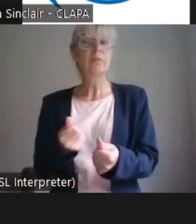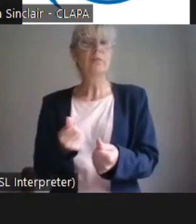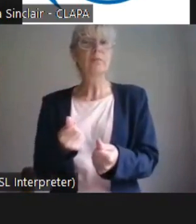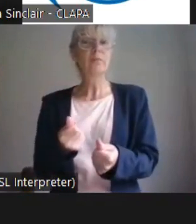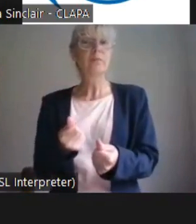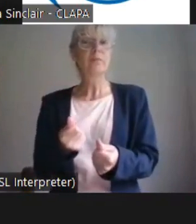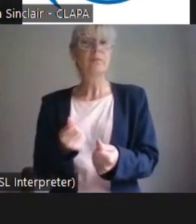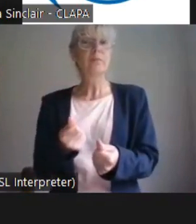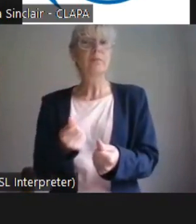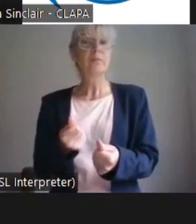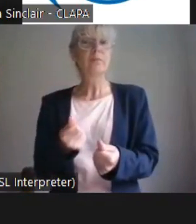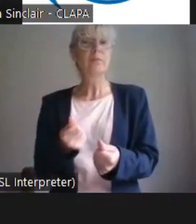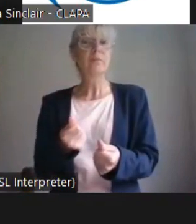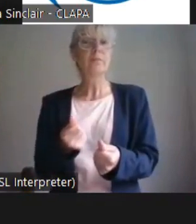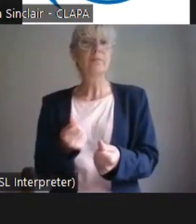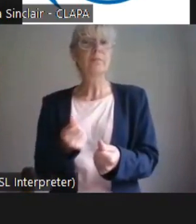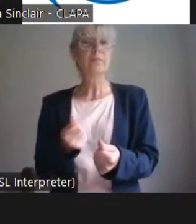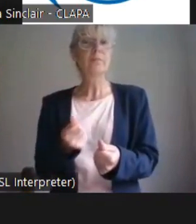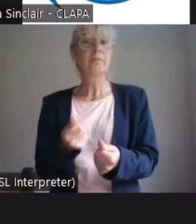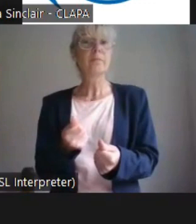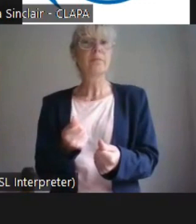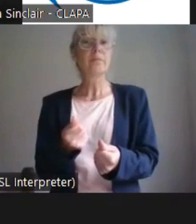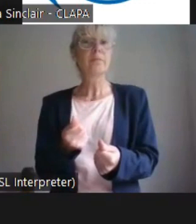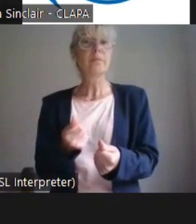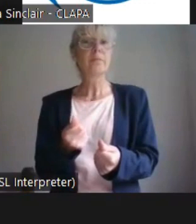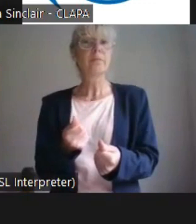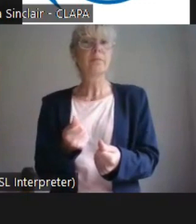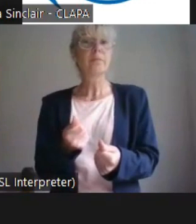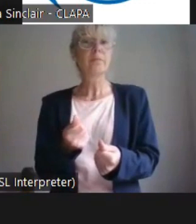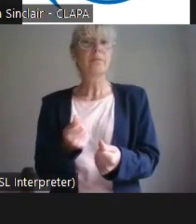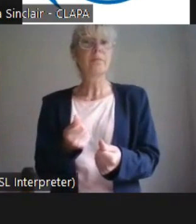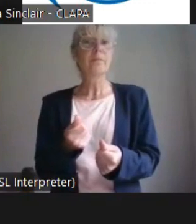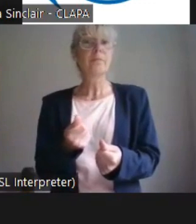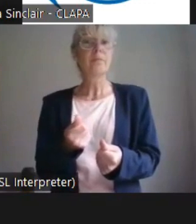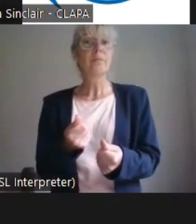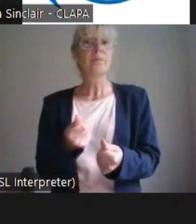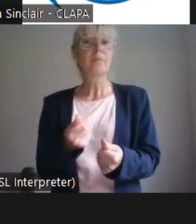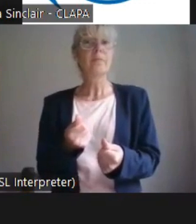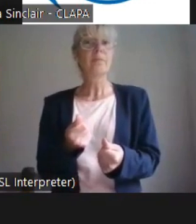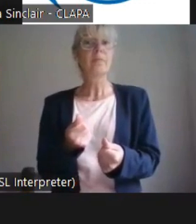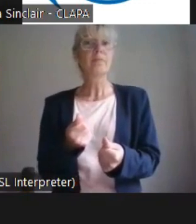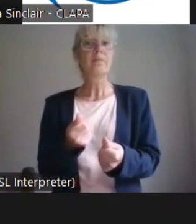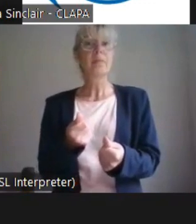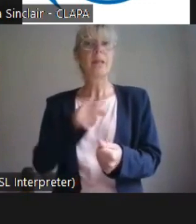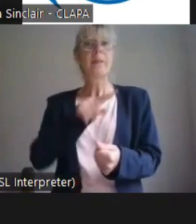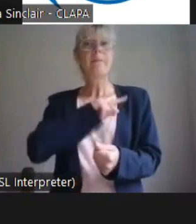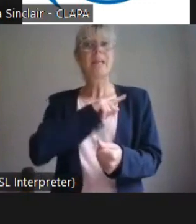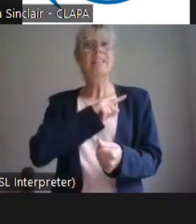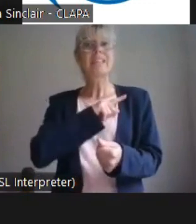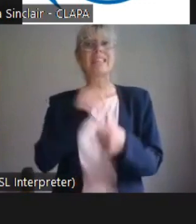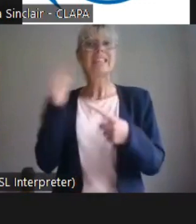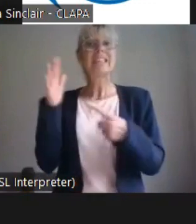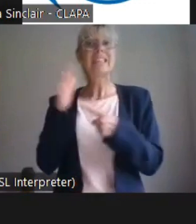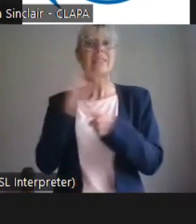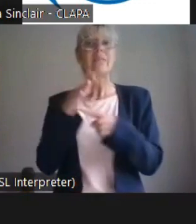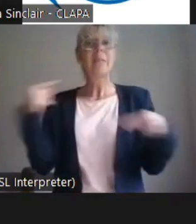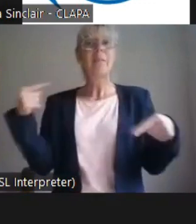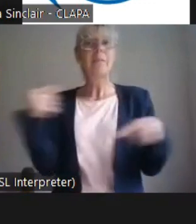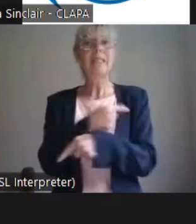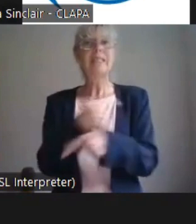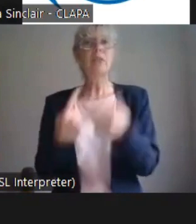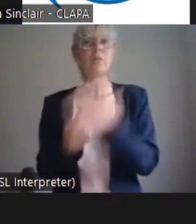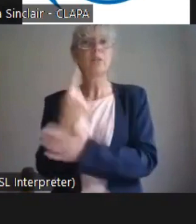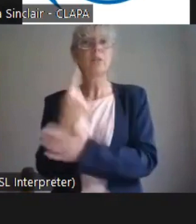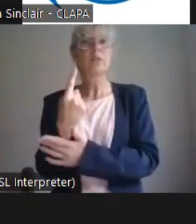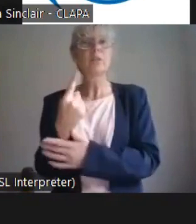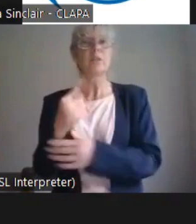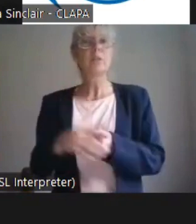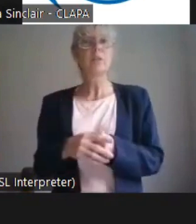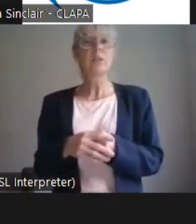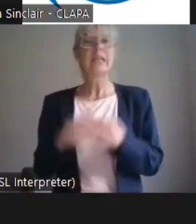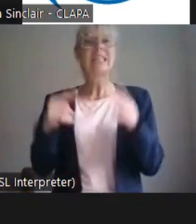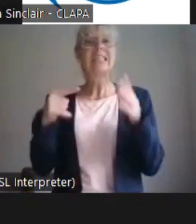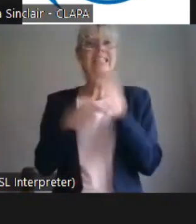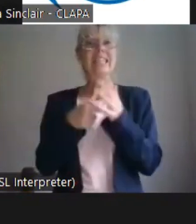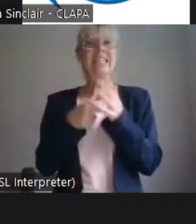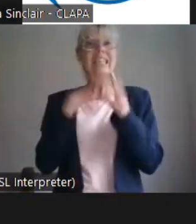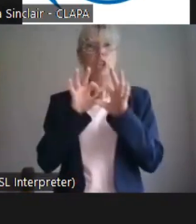significant amount of missed opportunity um it then regarding the tea tubes we don't I mean